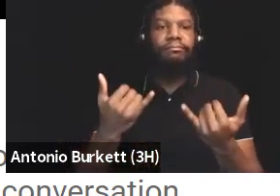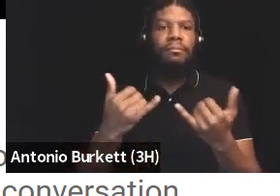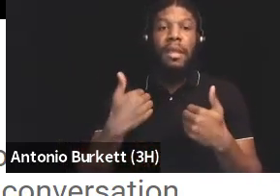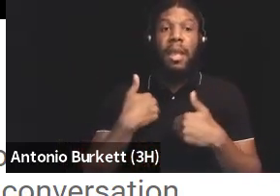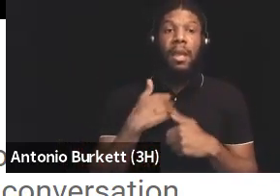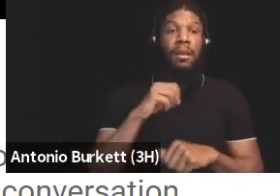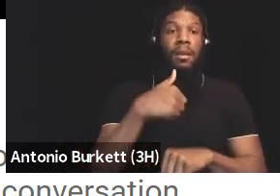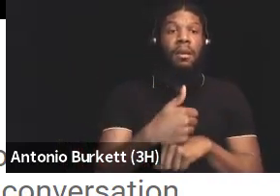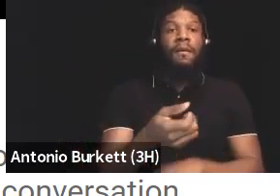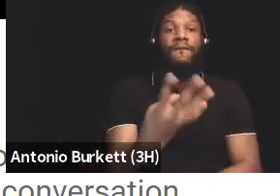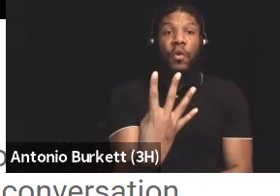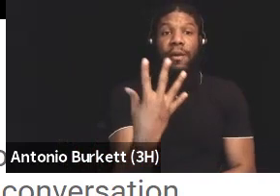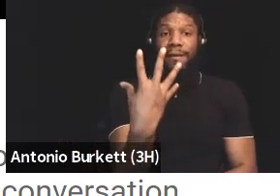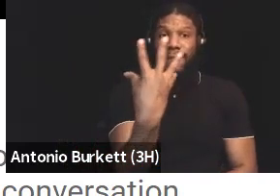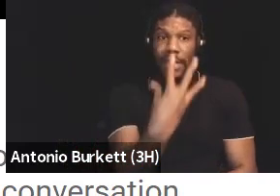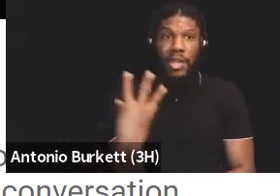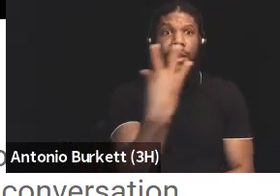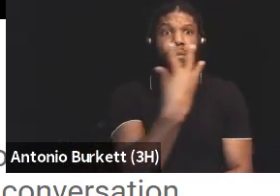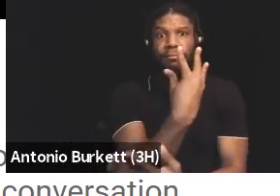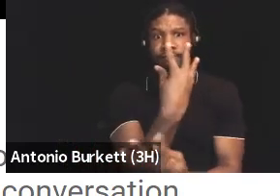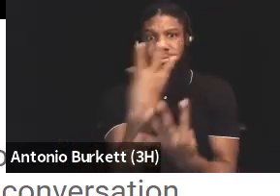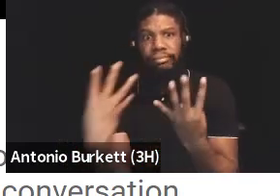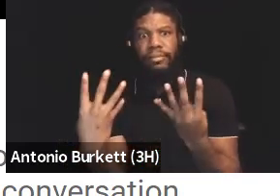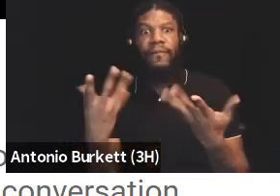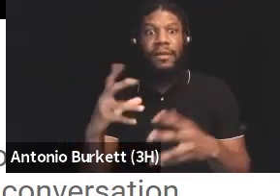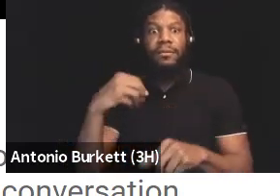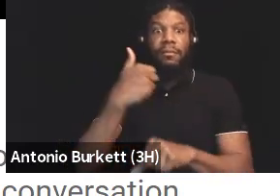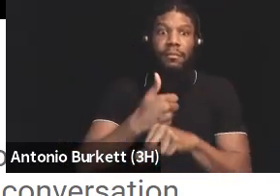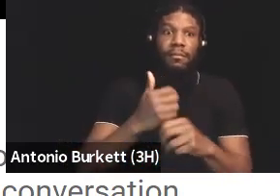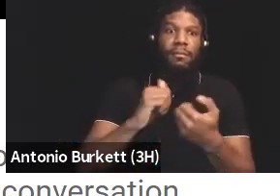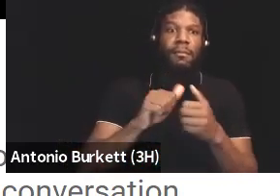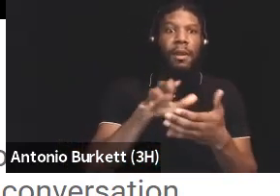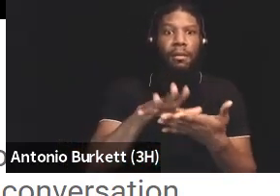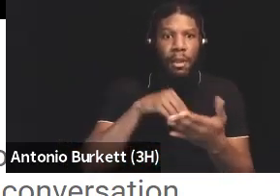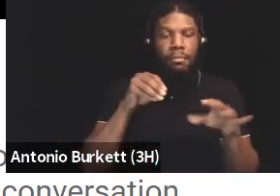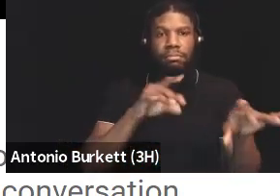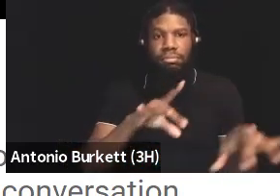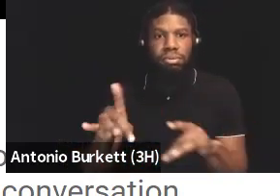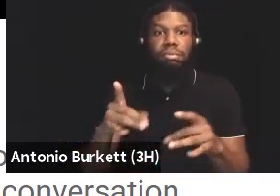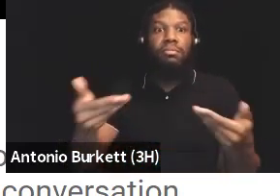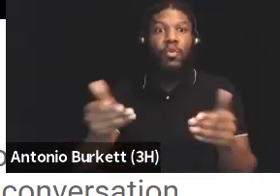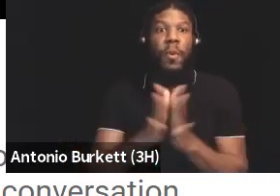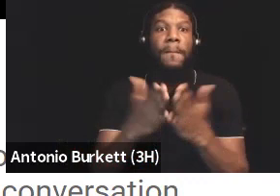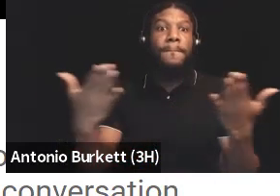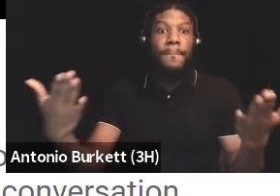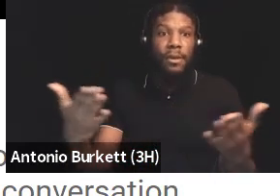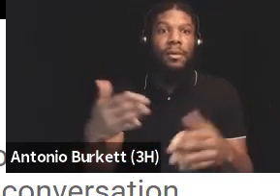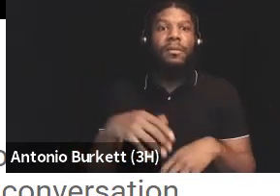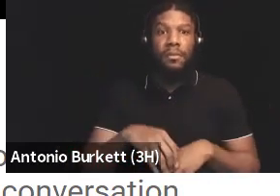about thinking about how you learn. Then we introduce the book by Saundra McGuire called